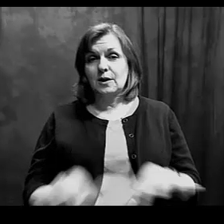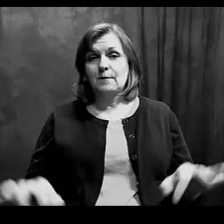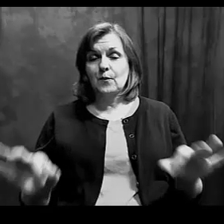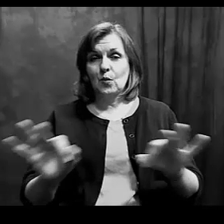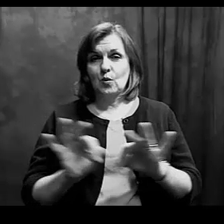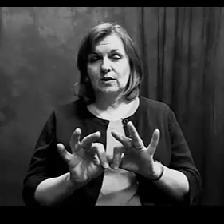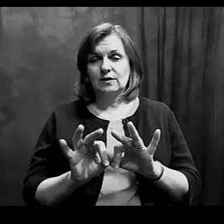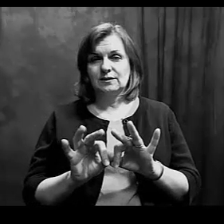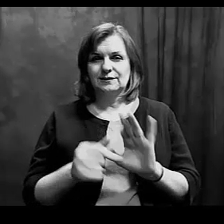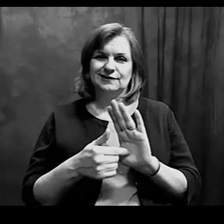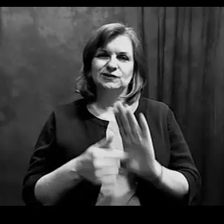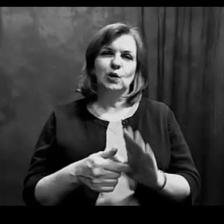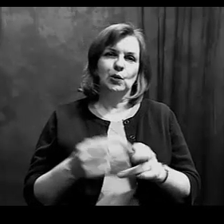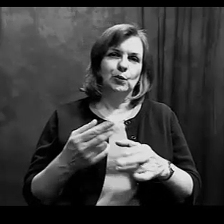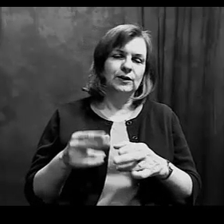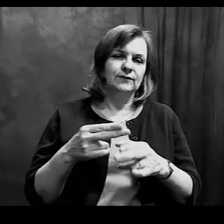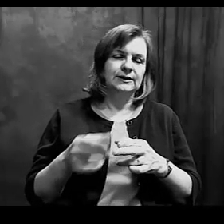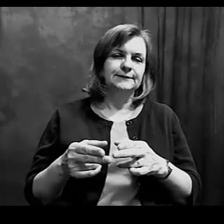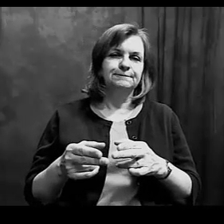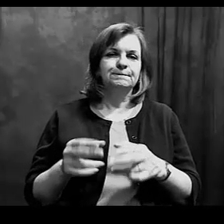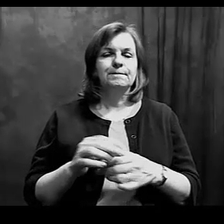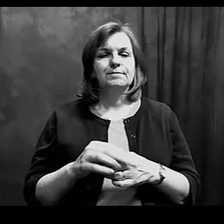the reason these functional groups become so important